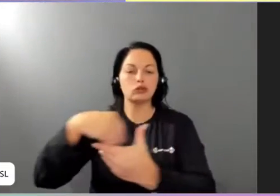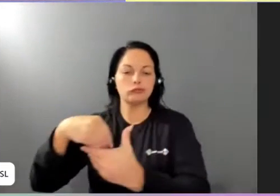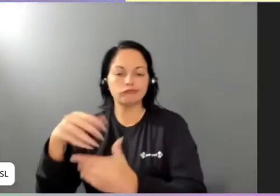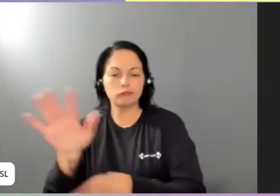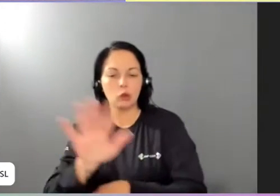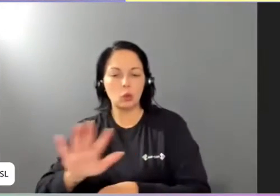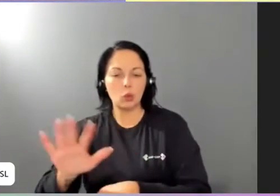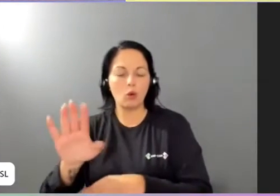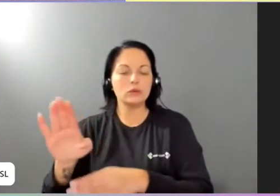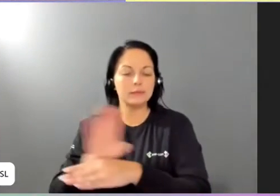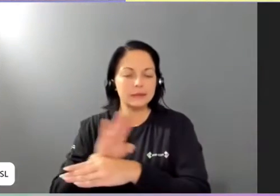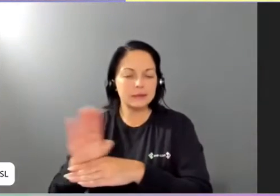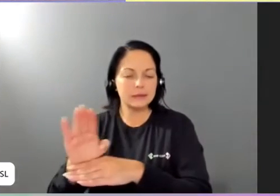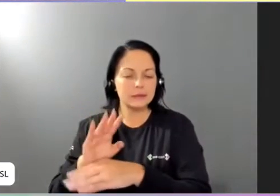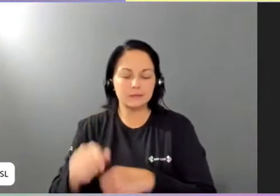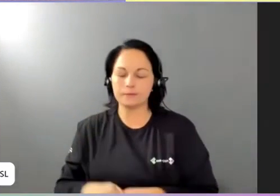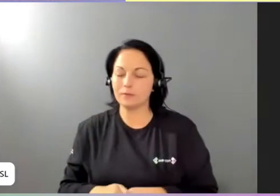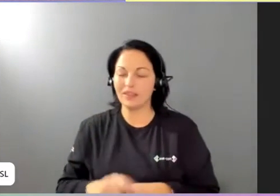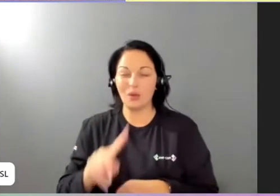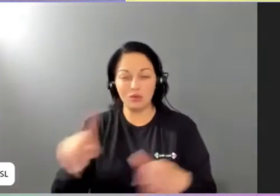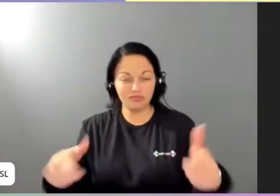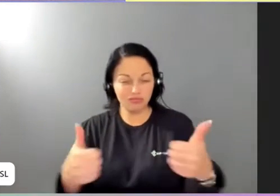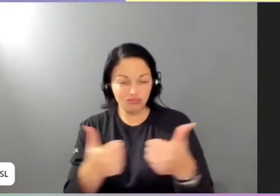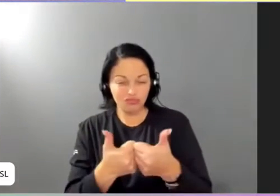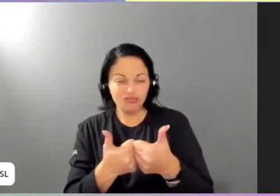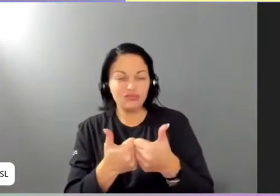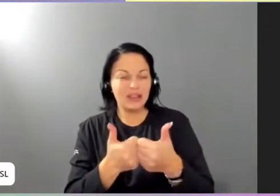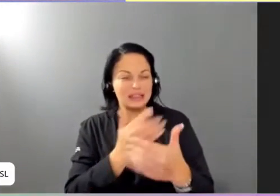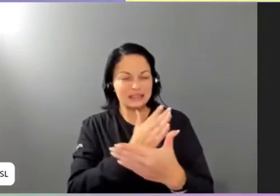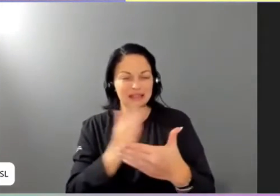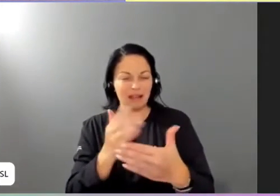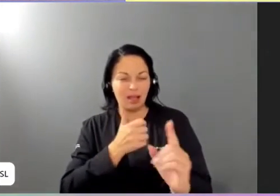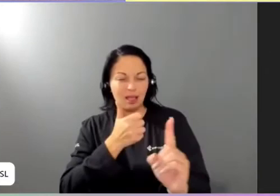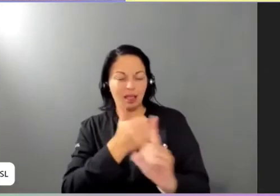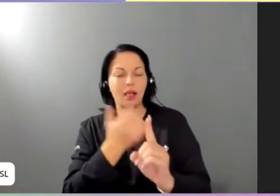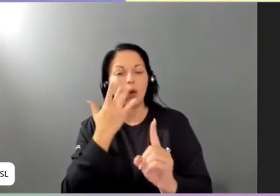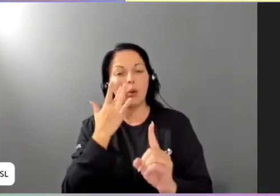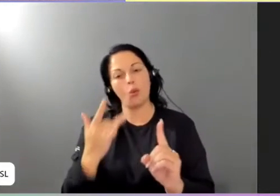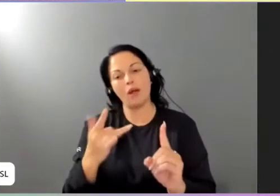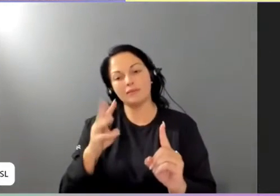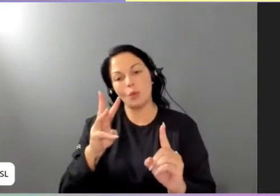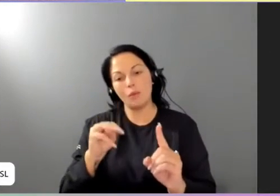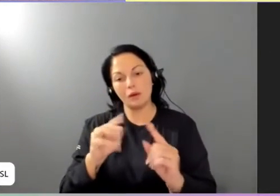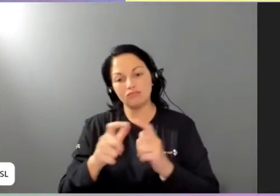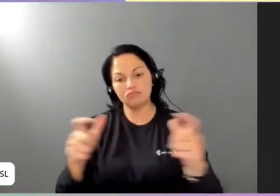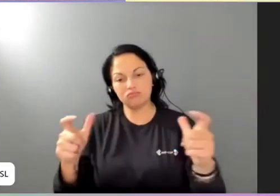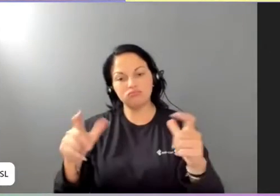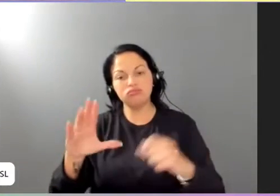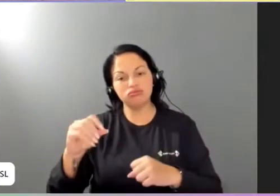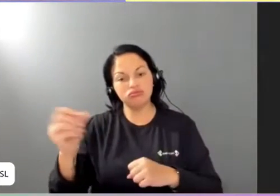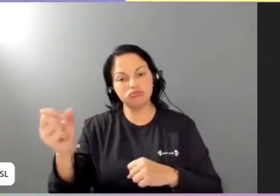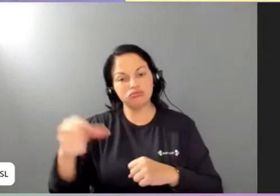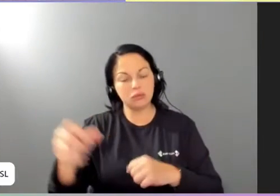developing new road strategies maps and to scale inclusion across our enterprise. One of our biggest challenges is